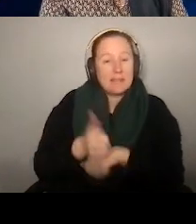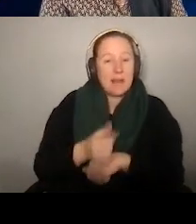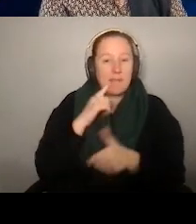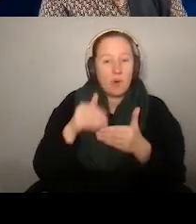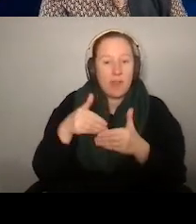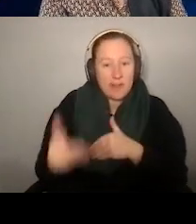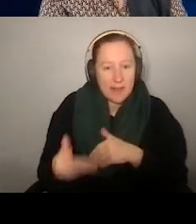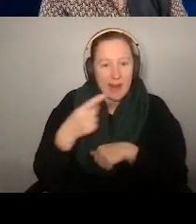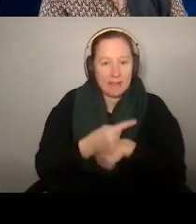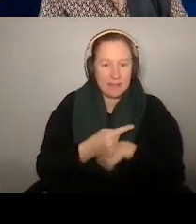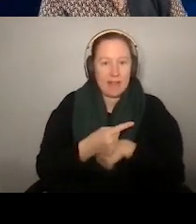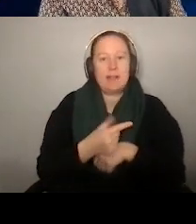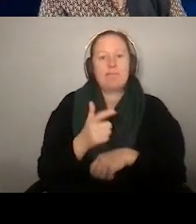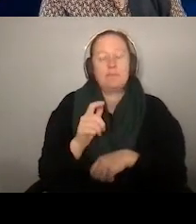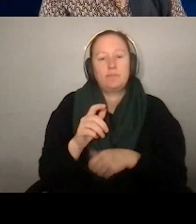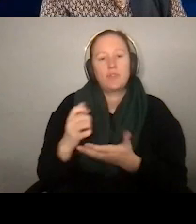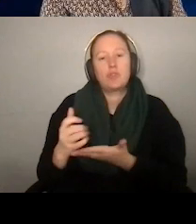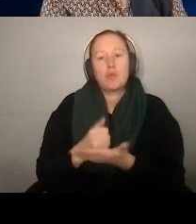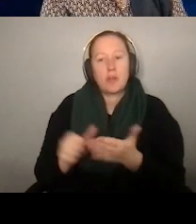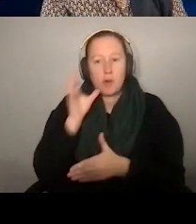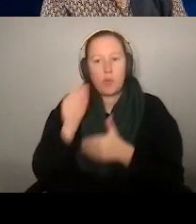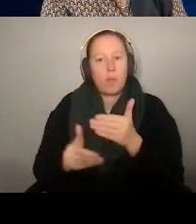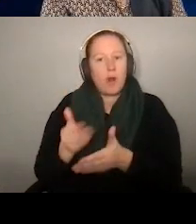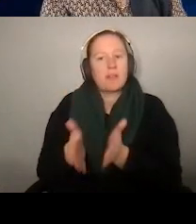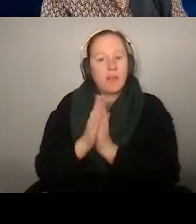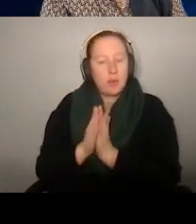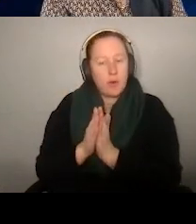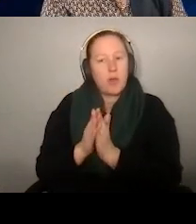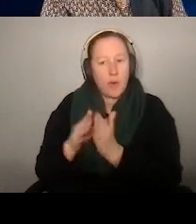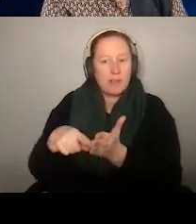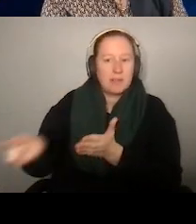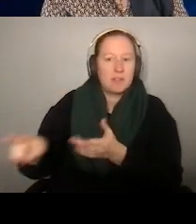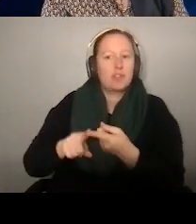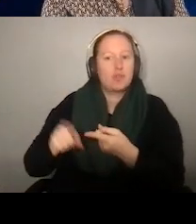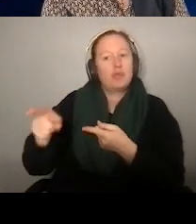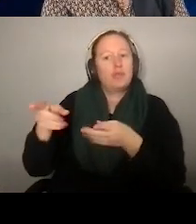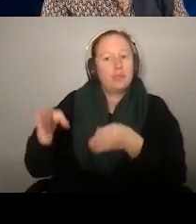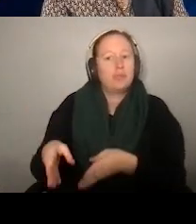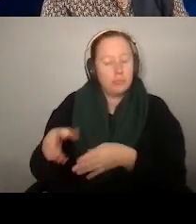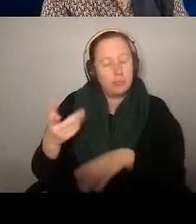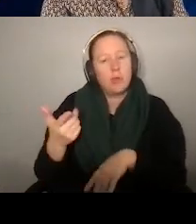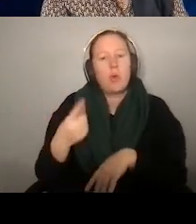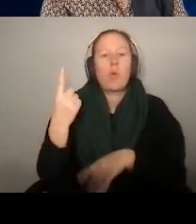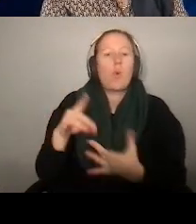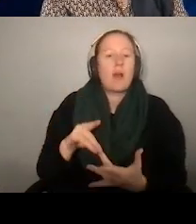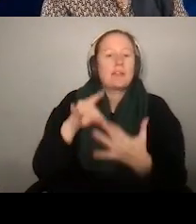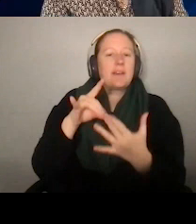which time Treasury will process the requested disbursements to our grantees. One exception to this two business day